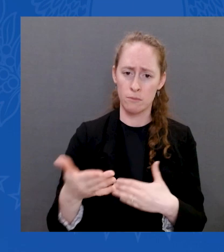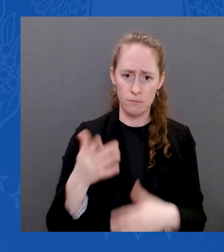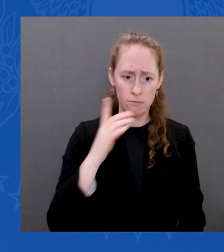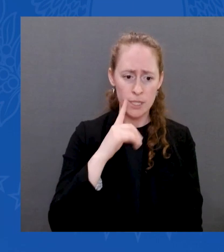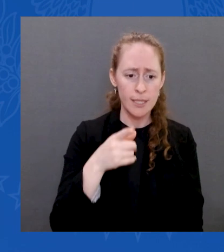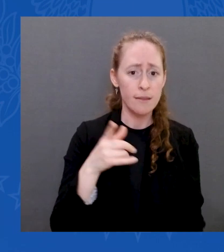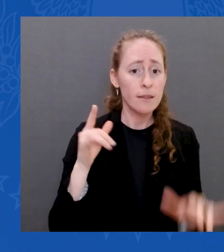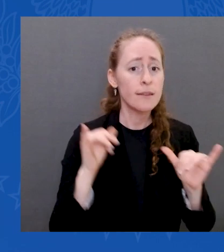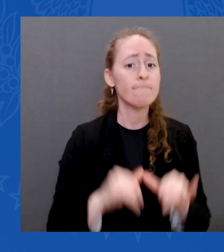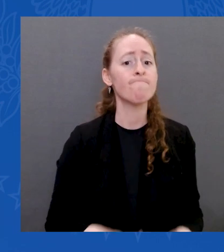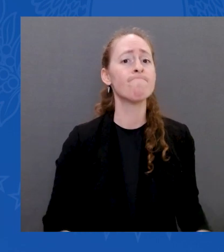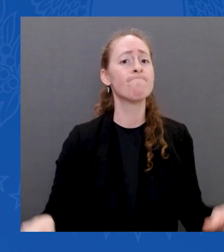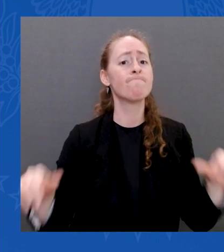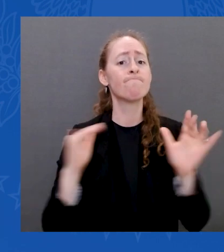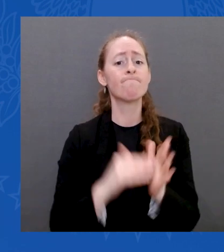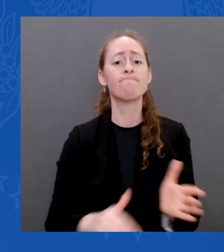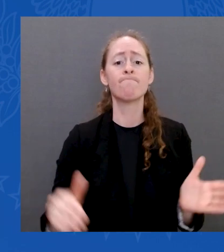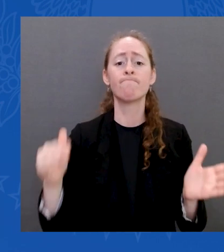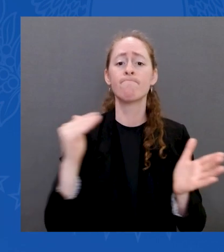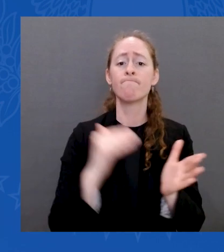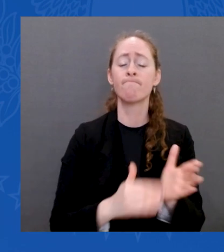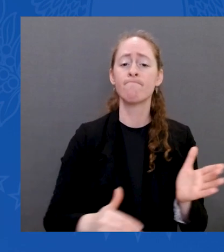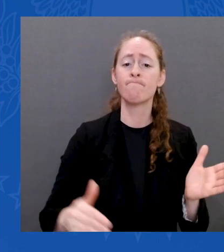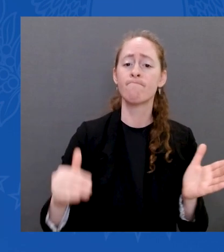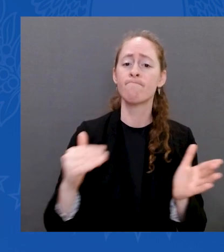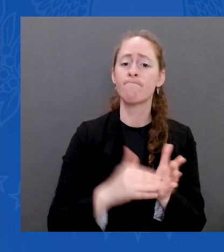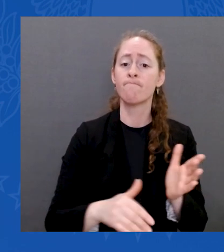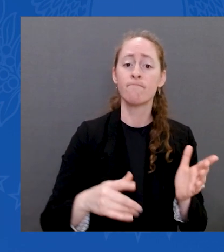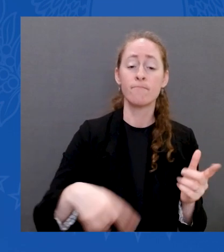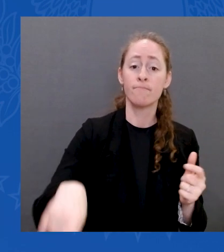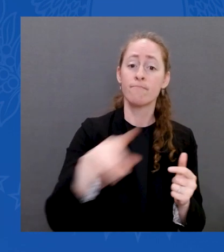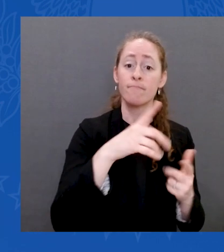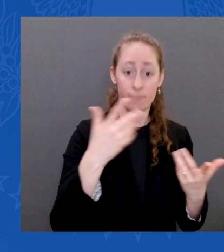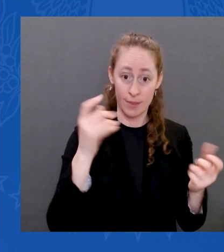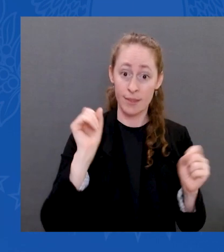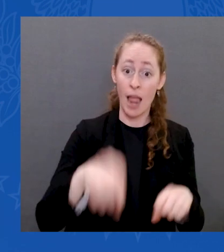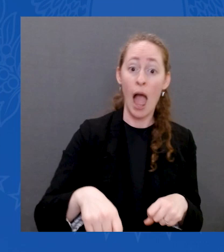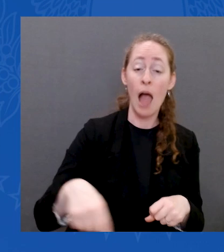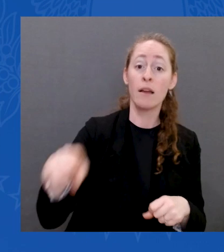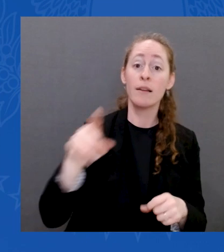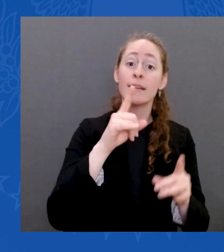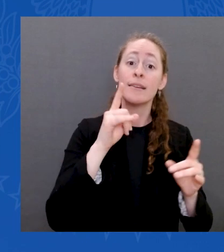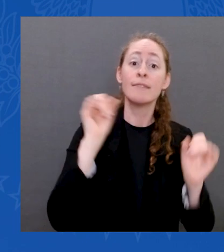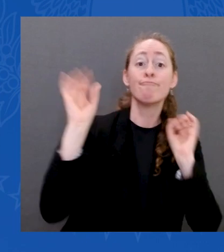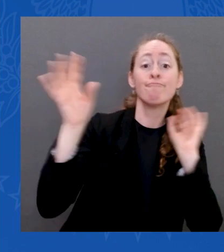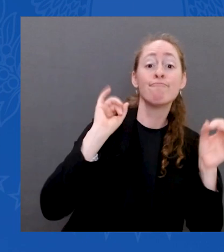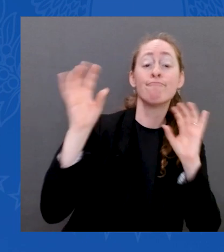than from a kid coming from an average middle-class home. Not different words, just words spoken, because they're not engaged in it.